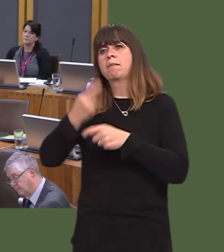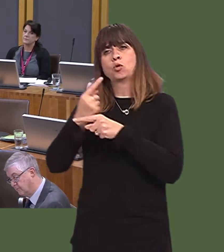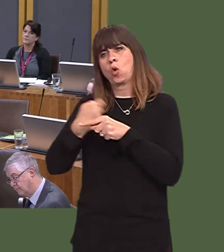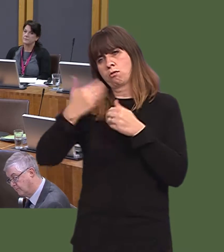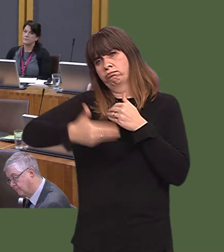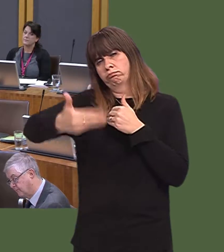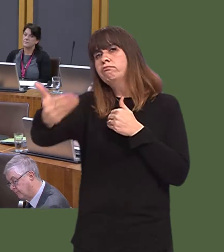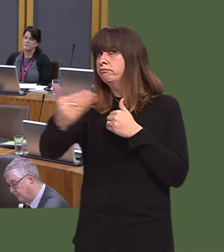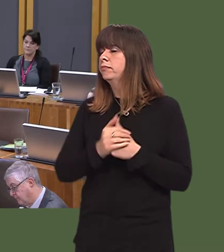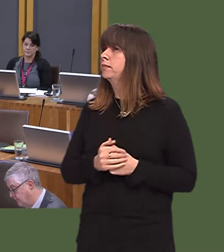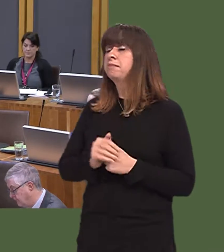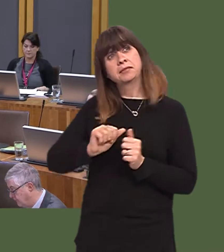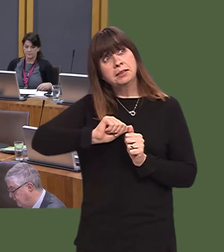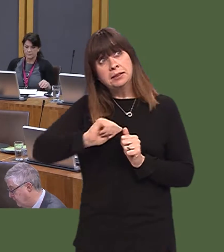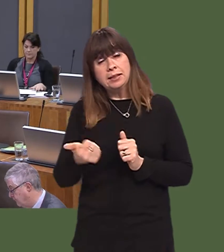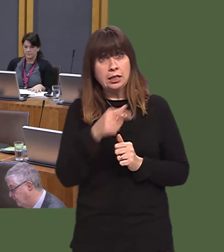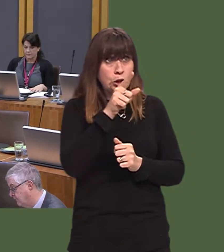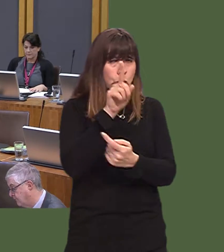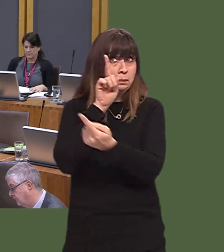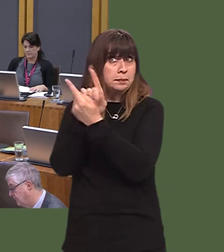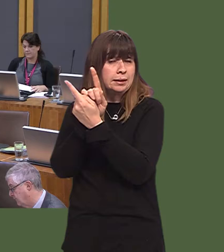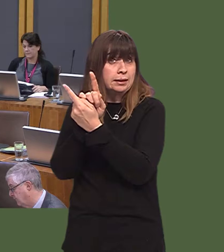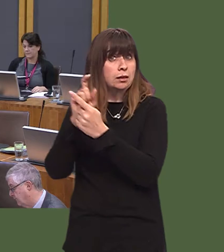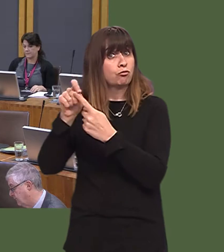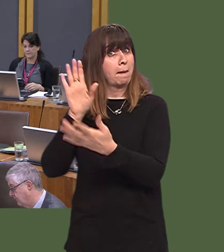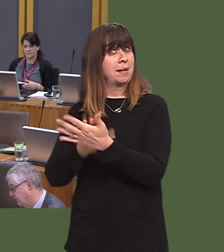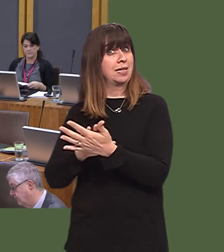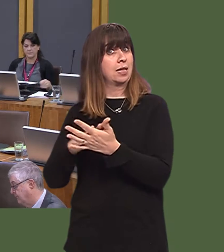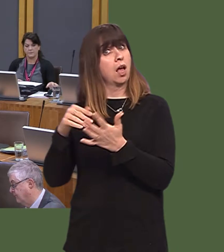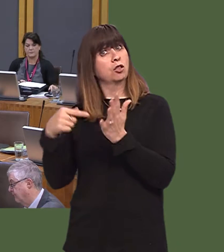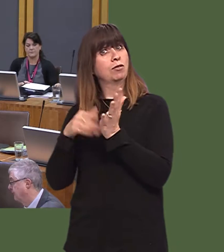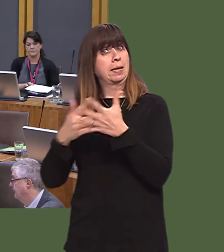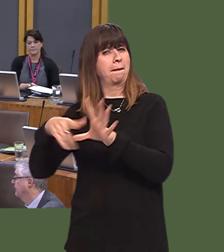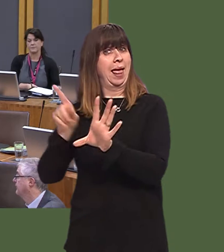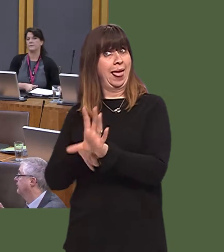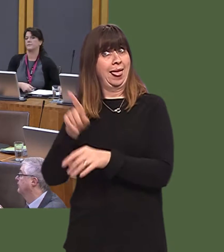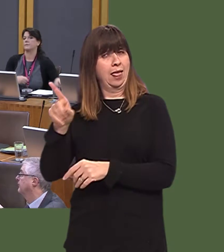When he next meets Prime Minister Theresa May in the context of the Brexit negotiations,